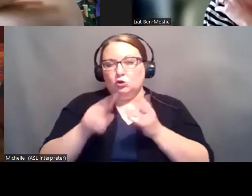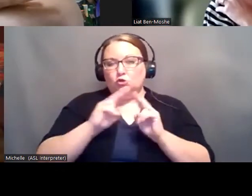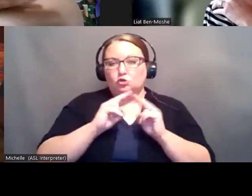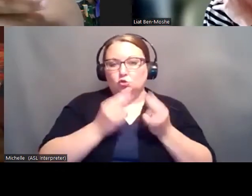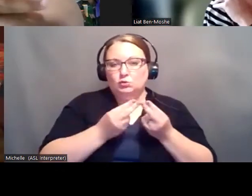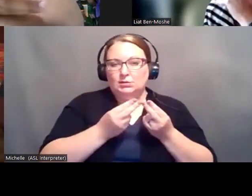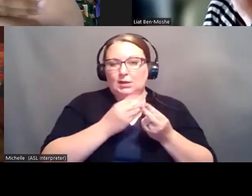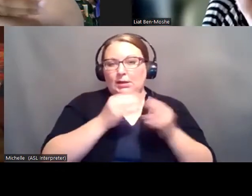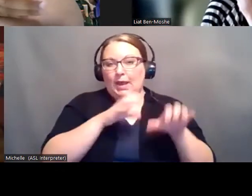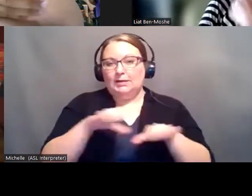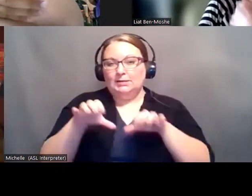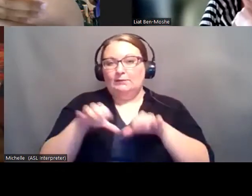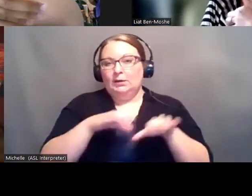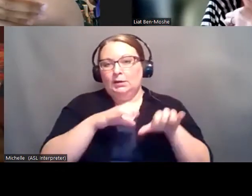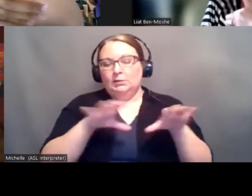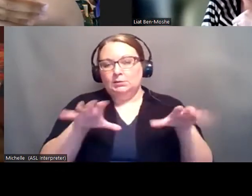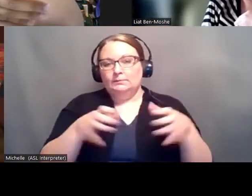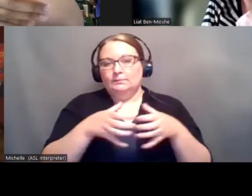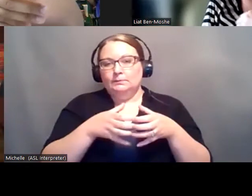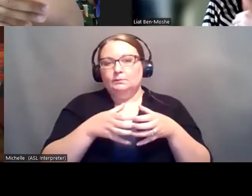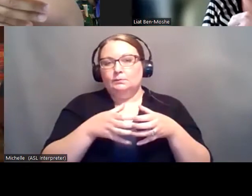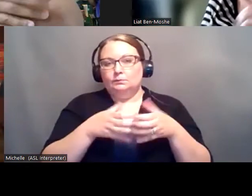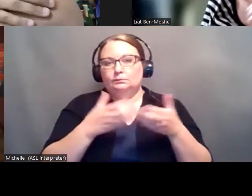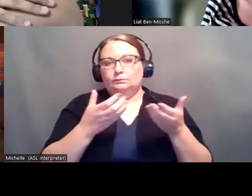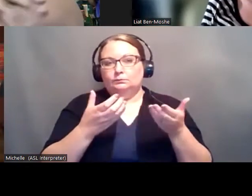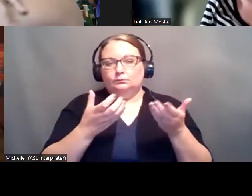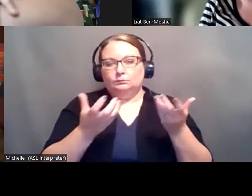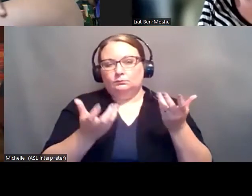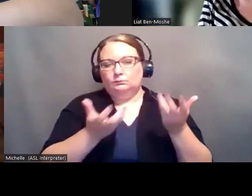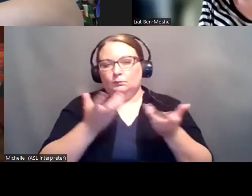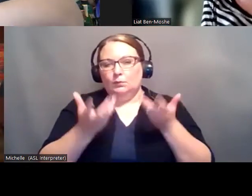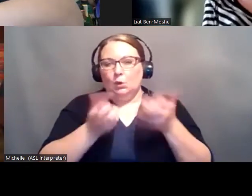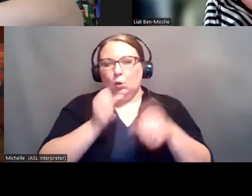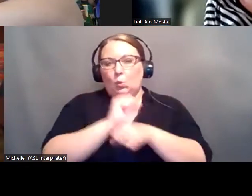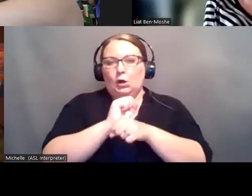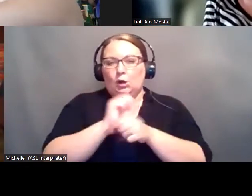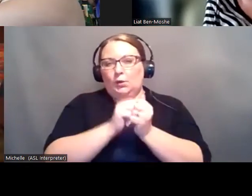basically working with the administration.